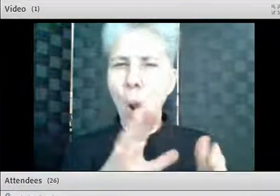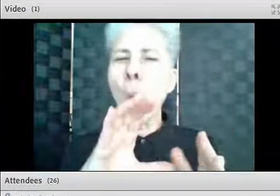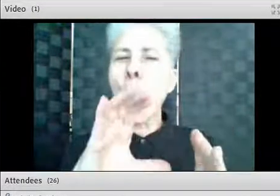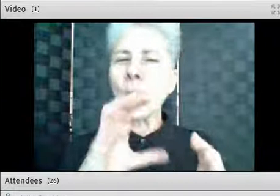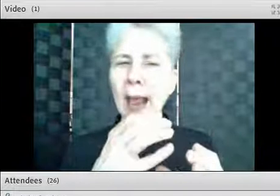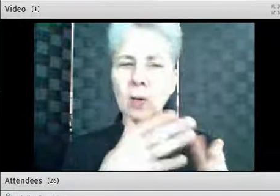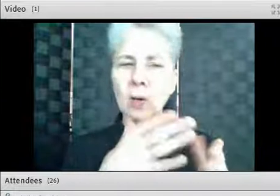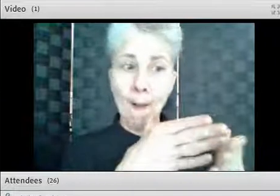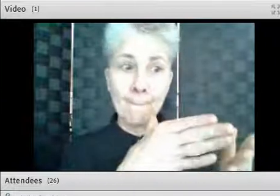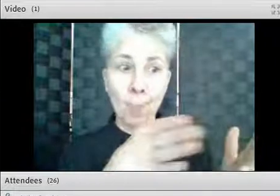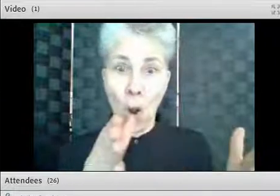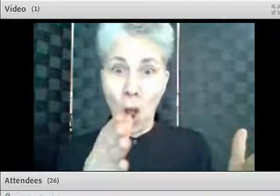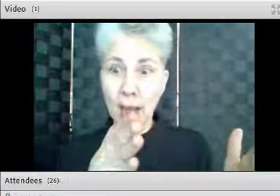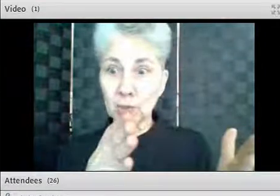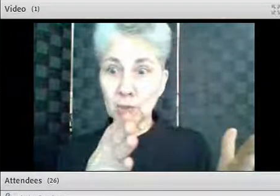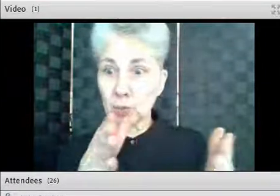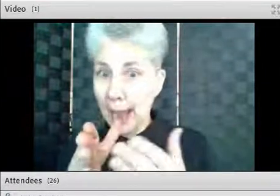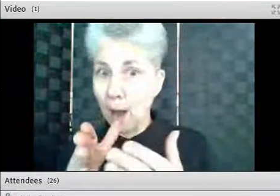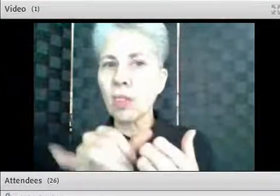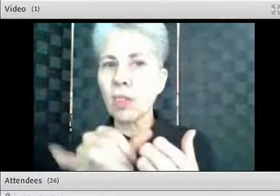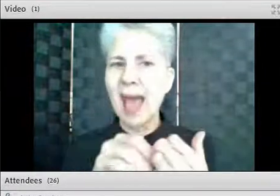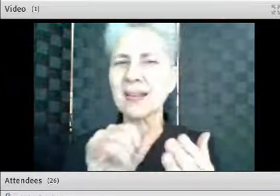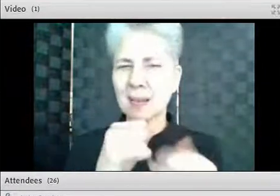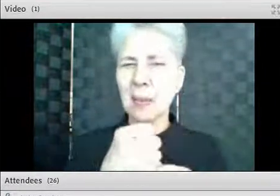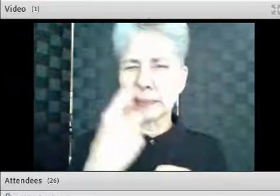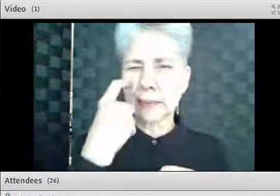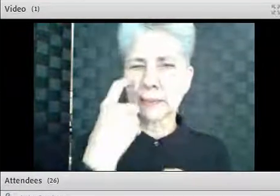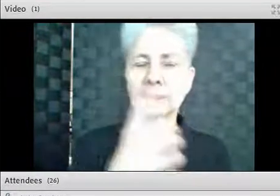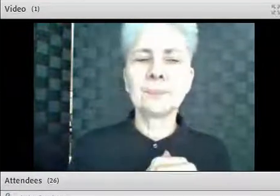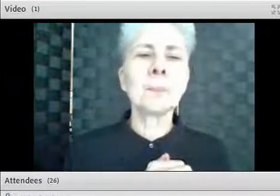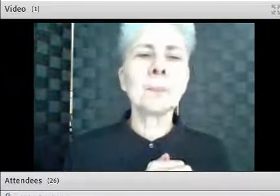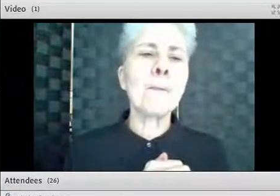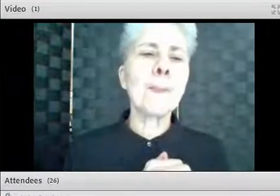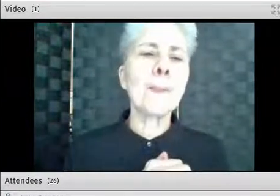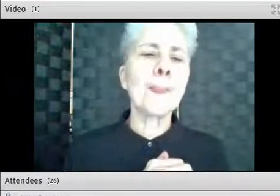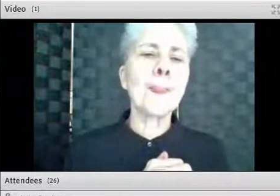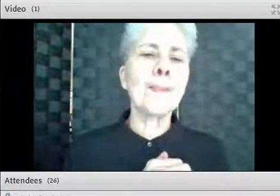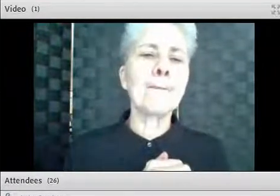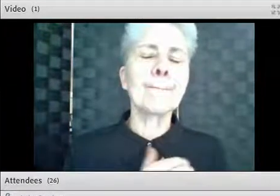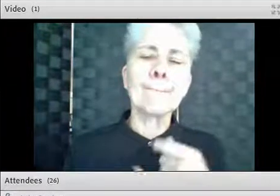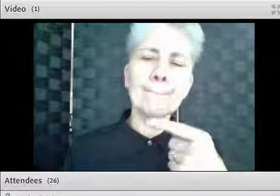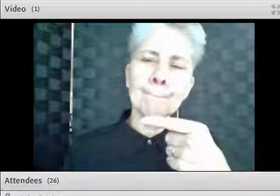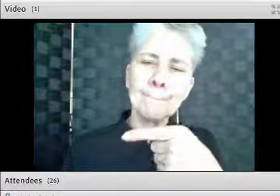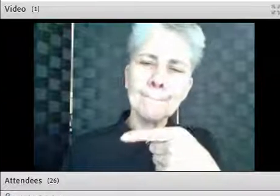so it makes sense. Okay. Now, how do we access Library of Congress Classification?